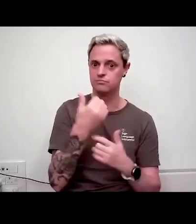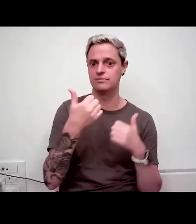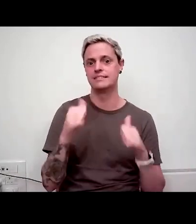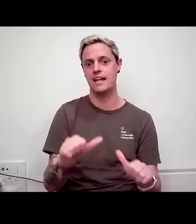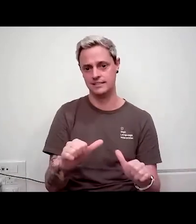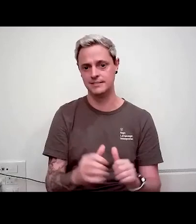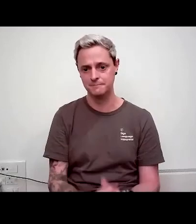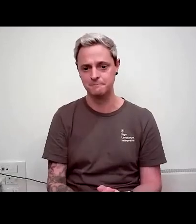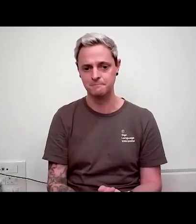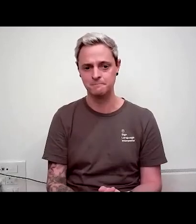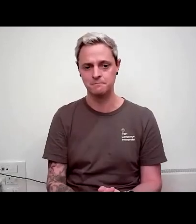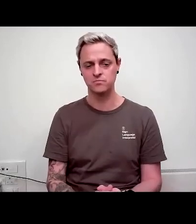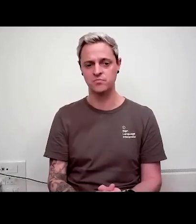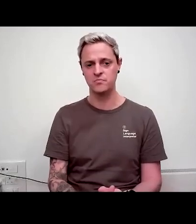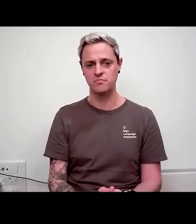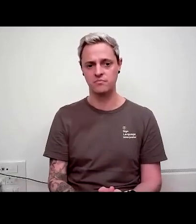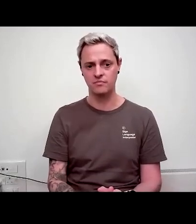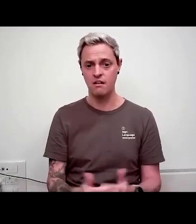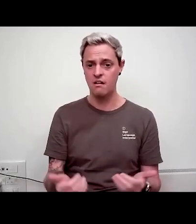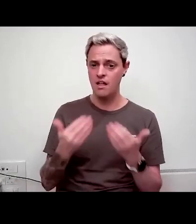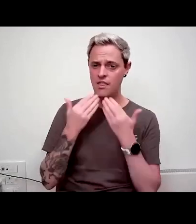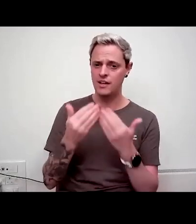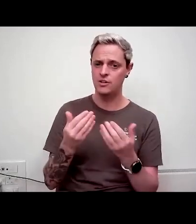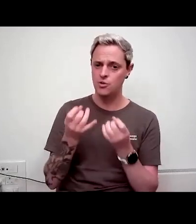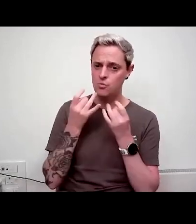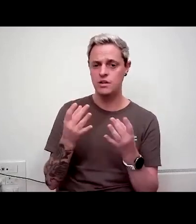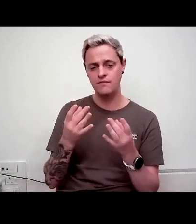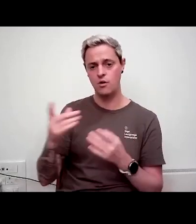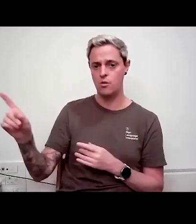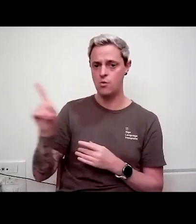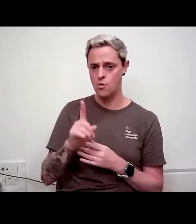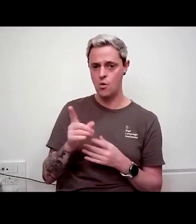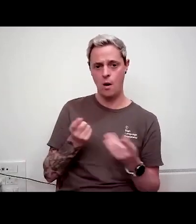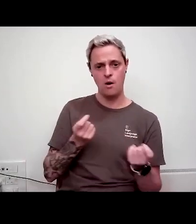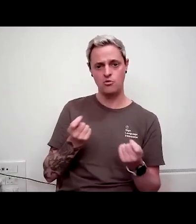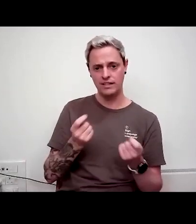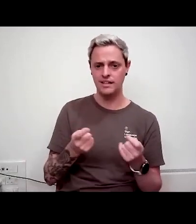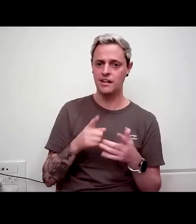We also want to say thanks to our wonderful moderators: John Swinton, Henna Cundill,